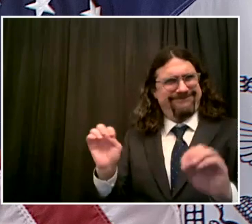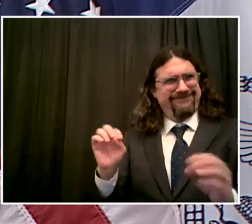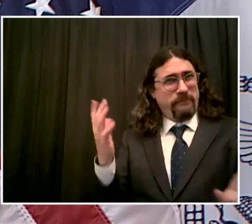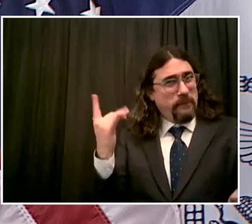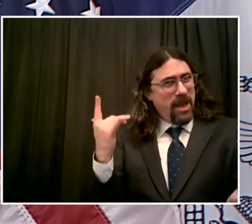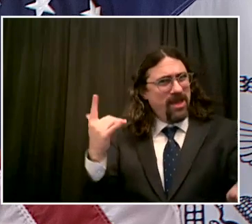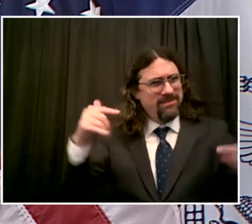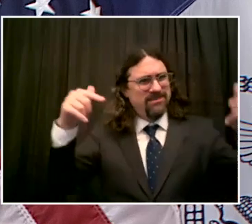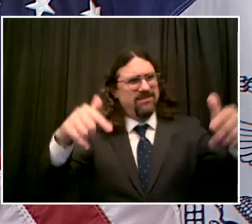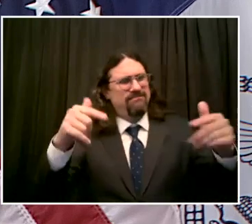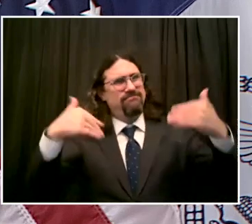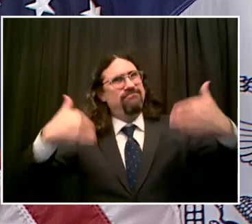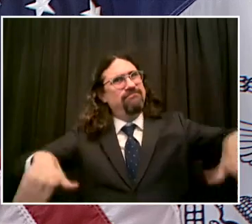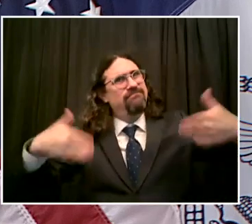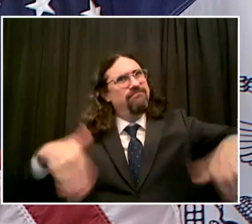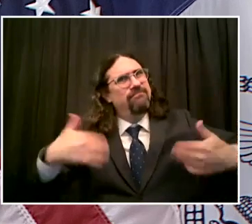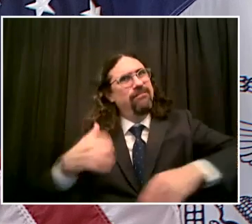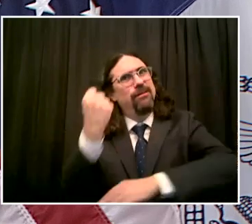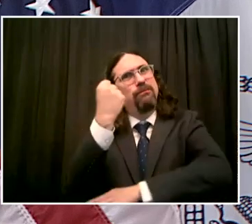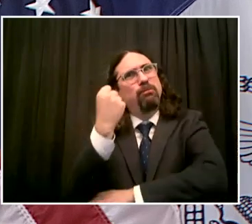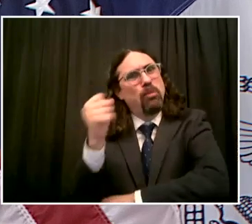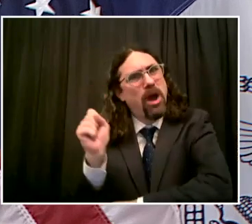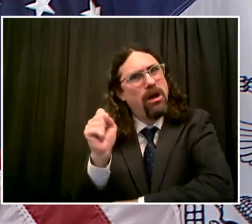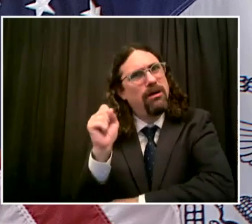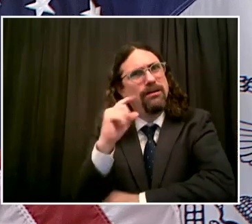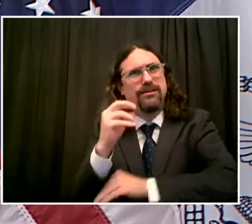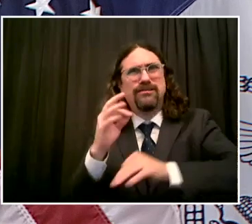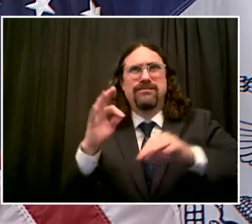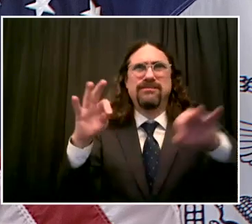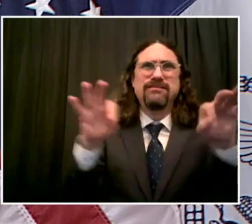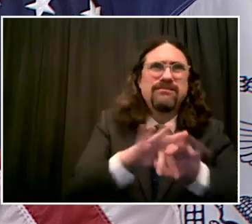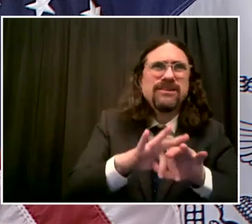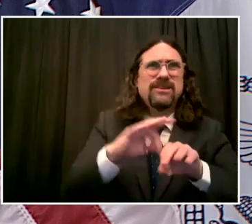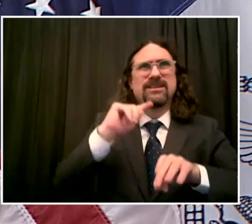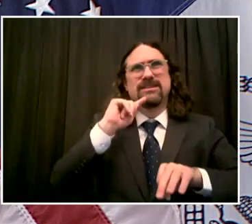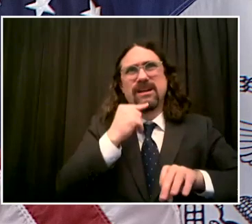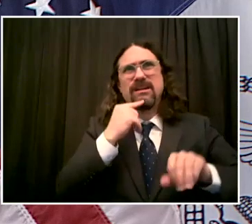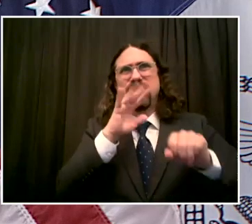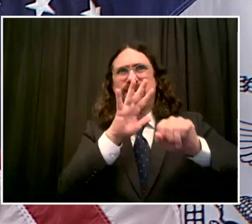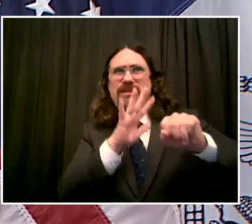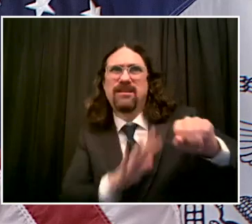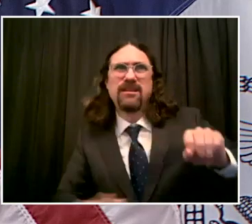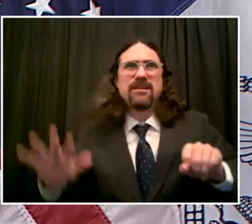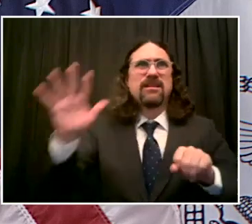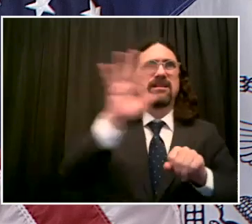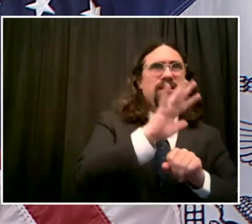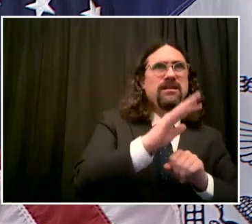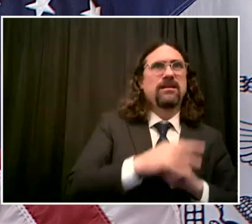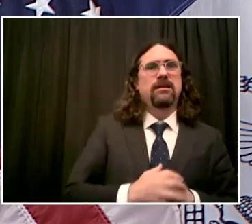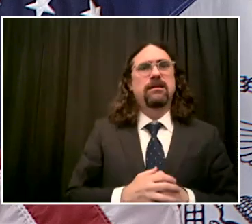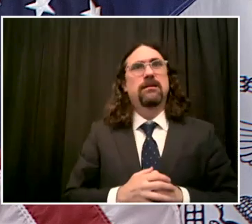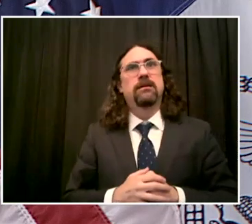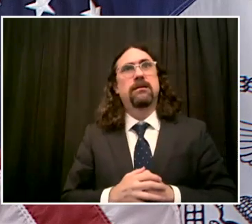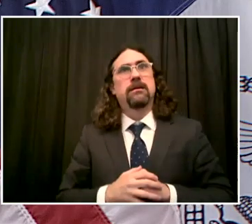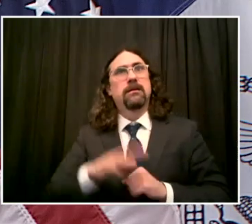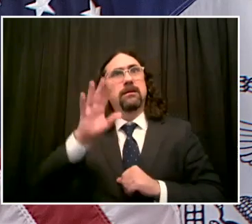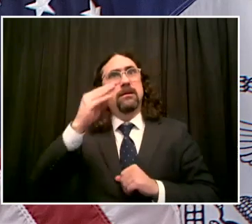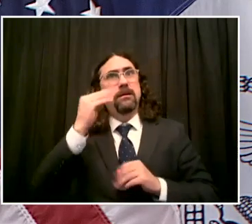AND PART WITH THSI. THREE INDICATOR SPECIALS WE DO EVERY DAY. THE DAILY NUMBER OF PEOPLE